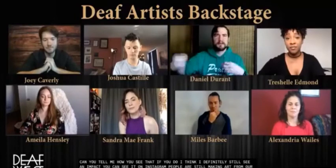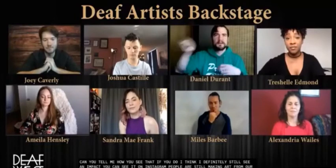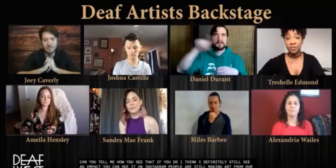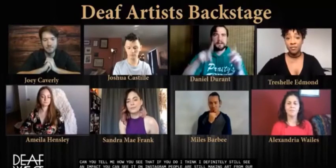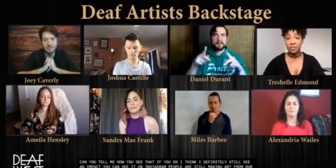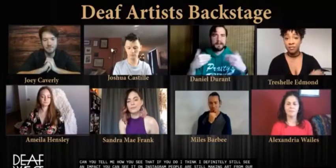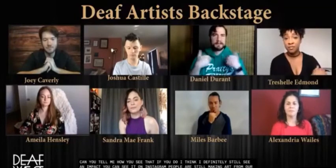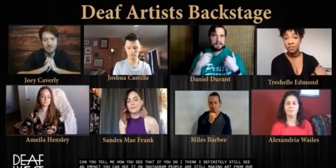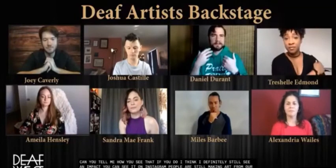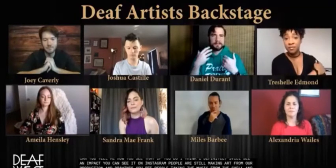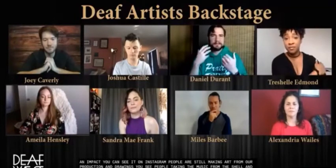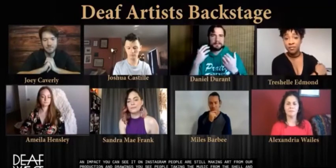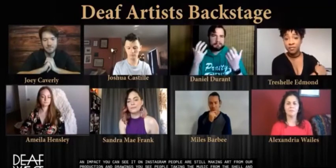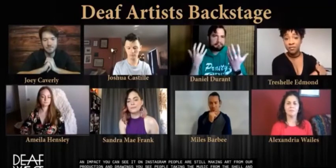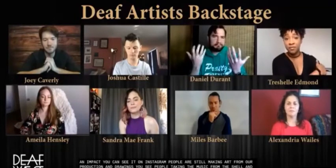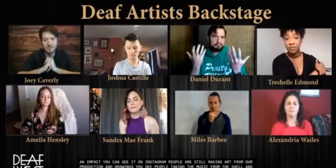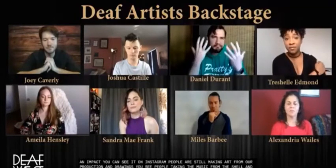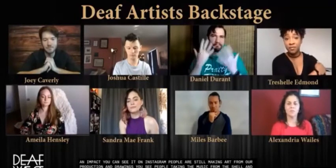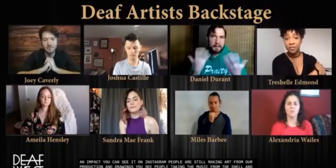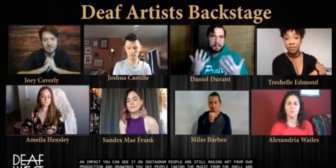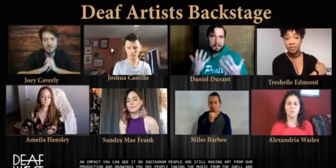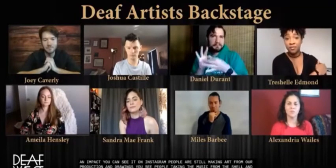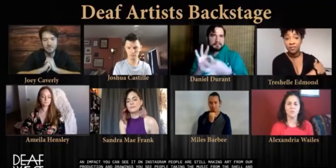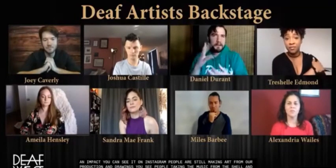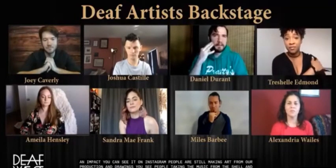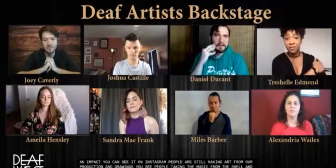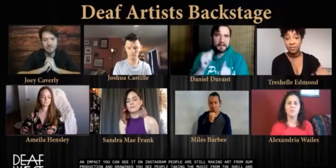such dark themes with rape and suicide.